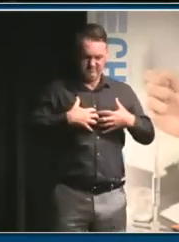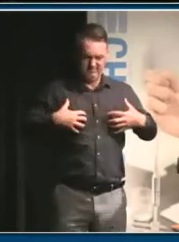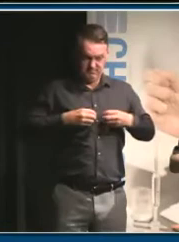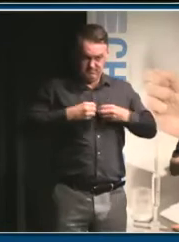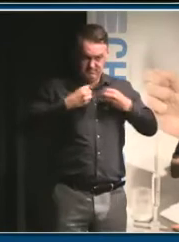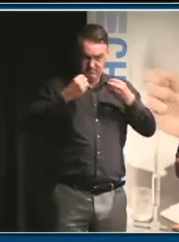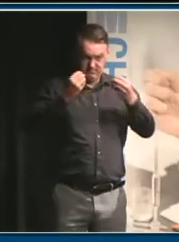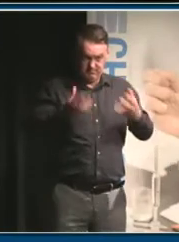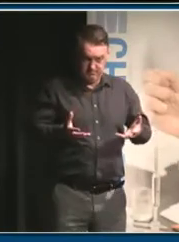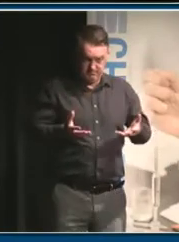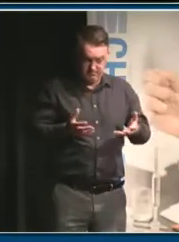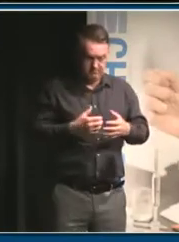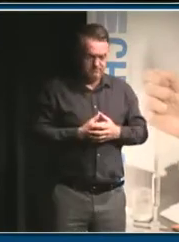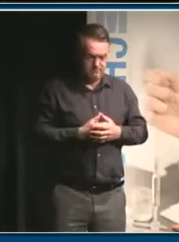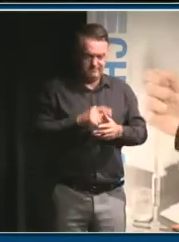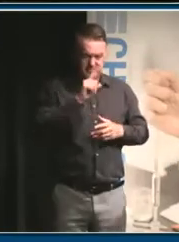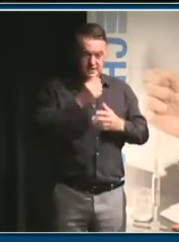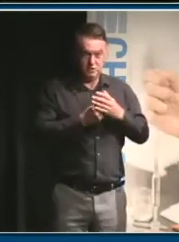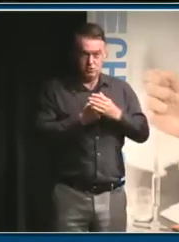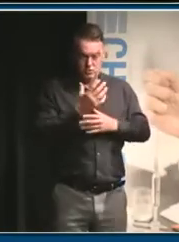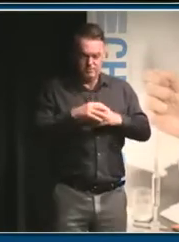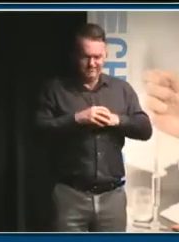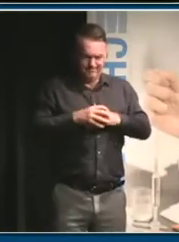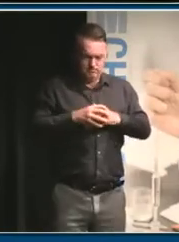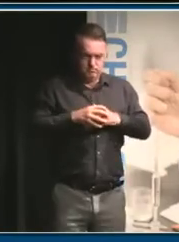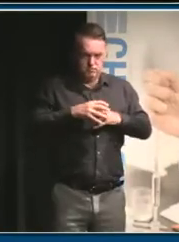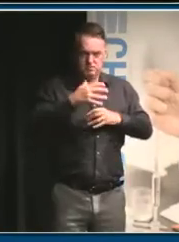what it does is it can't grow and so it breaks off and over the course of a couple hours it